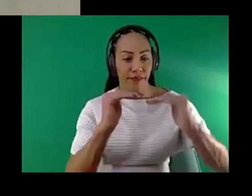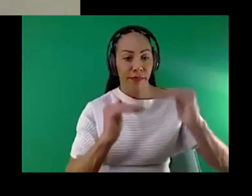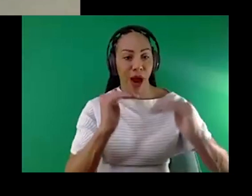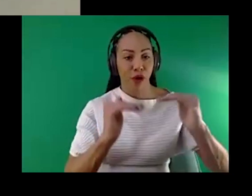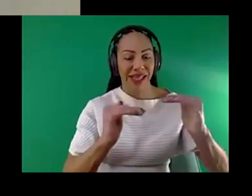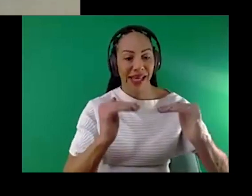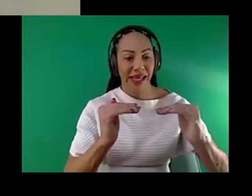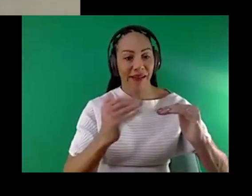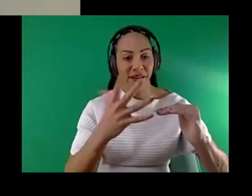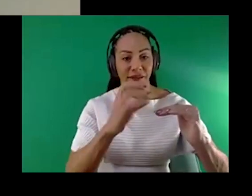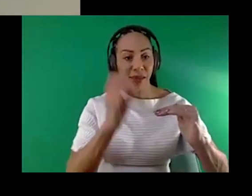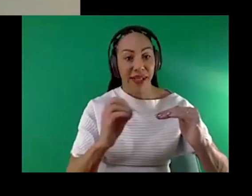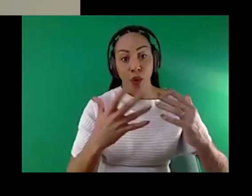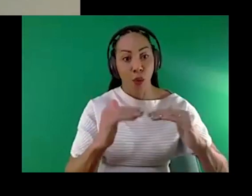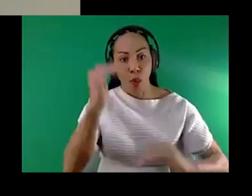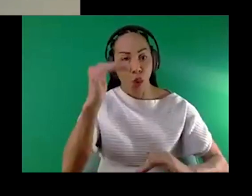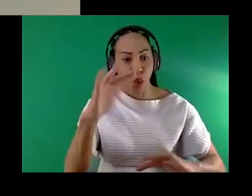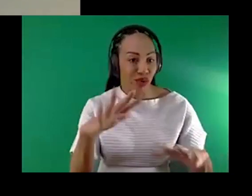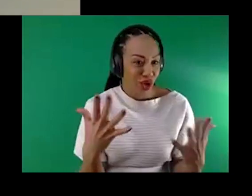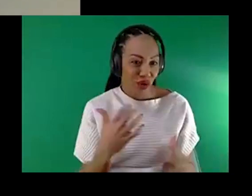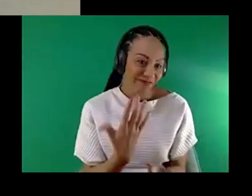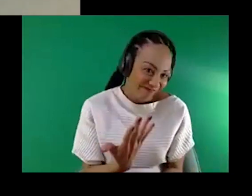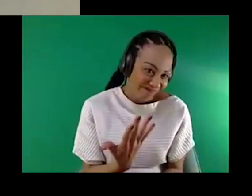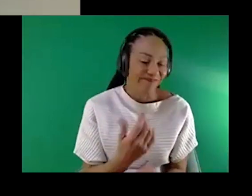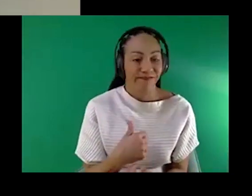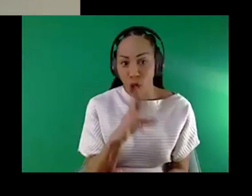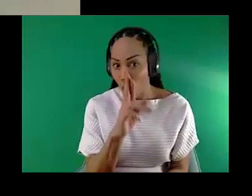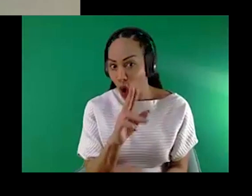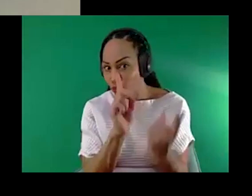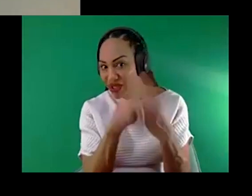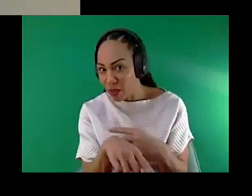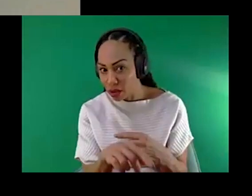answered those questions uh for those that have put their questions in the chat today thank you